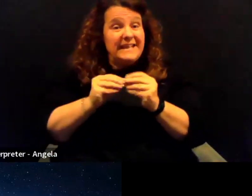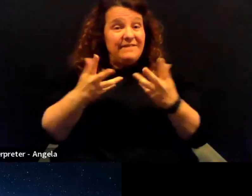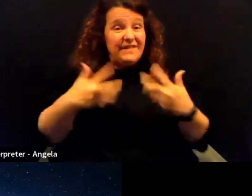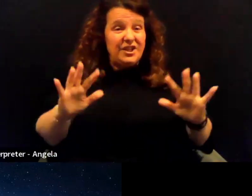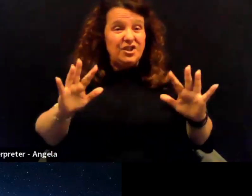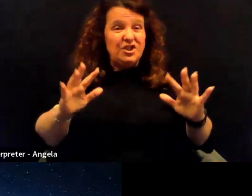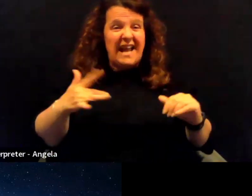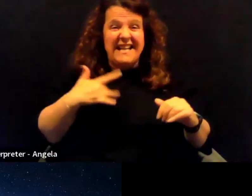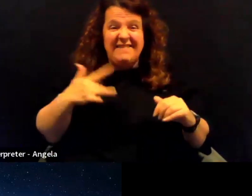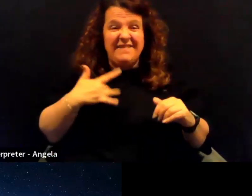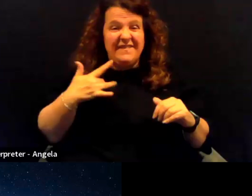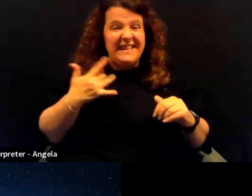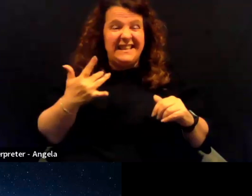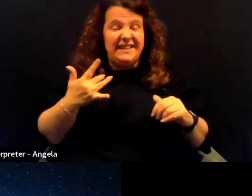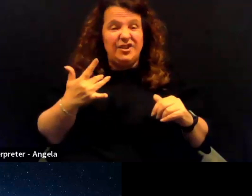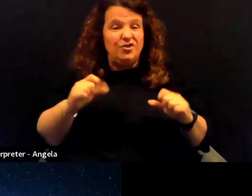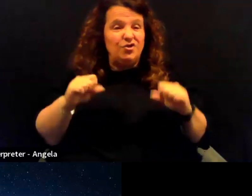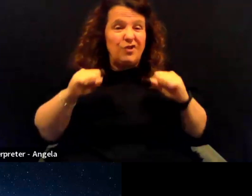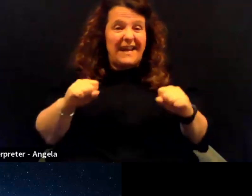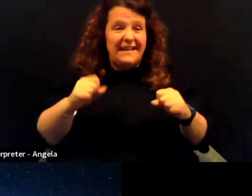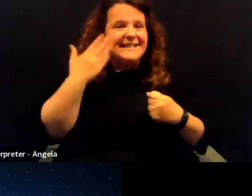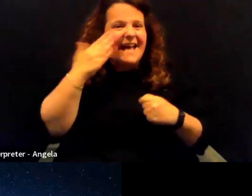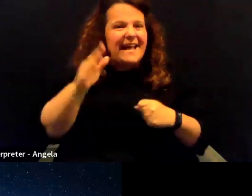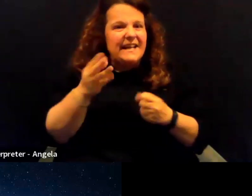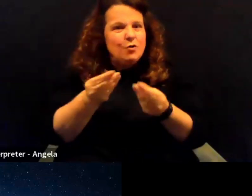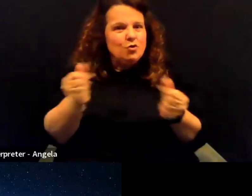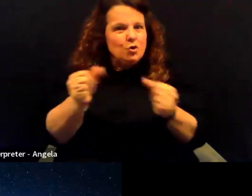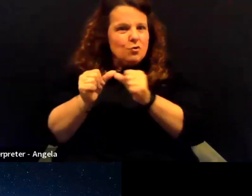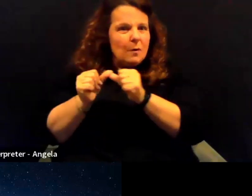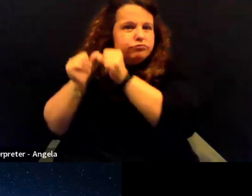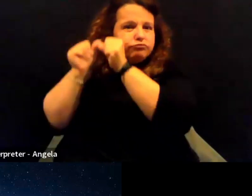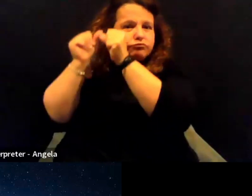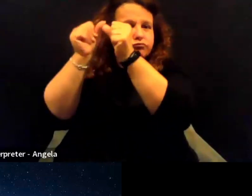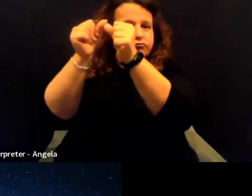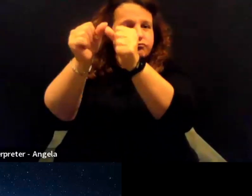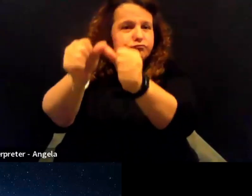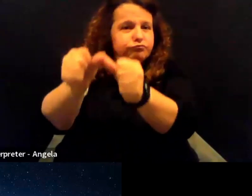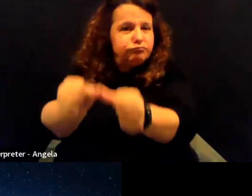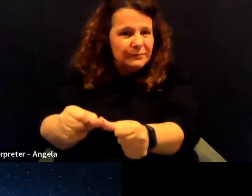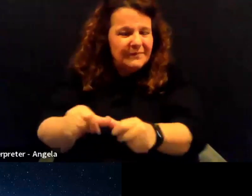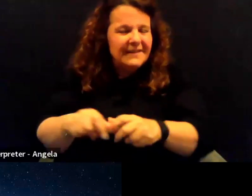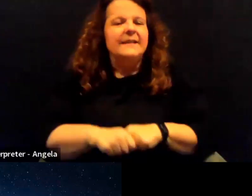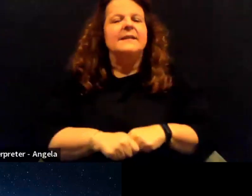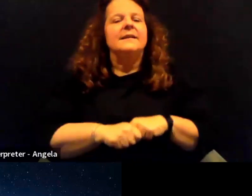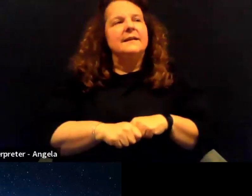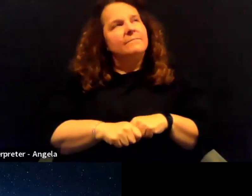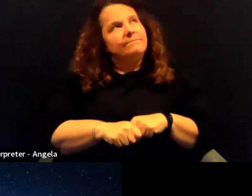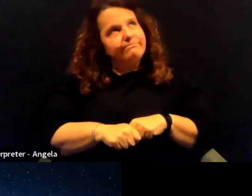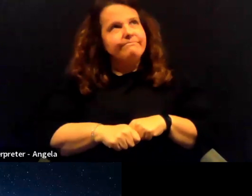how well those solutions would sustain over time. And that was something that I wish I